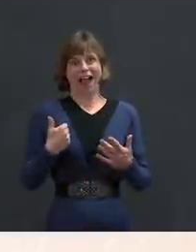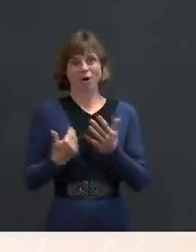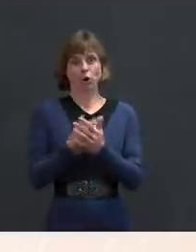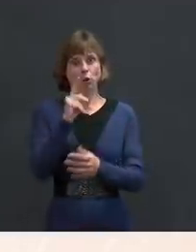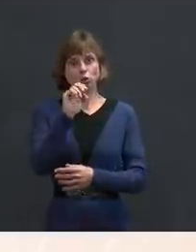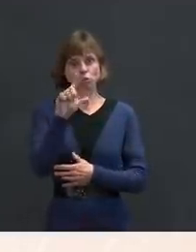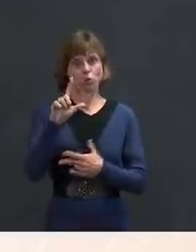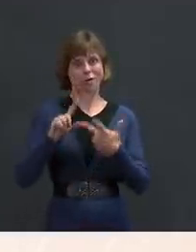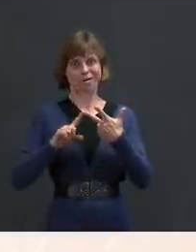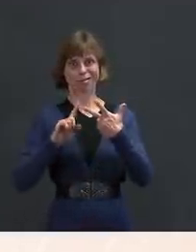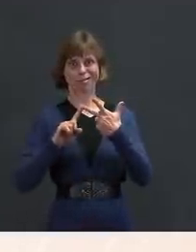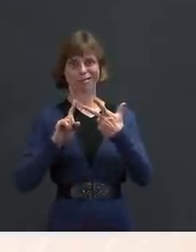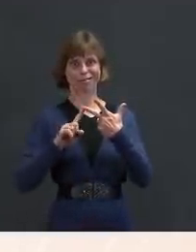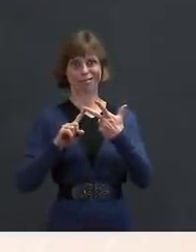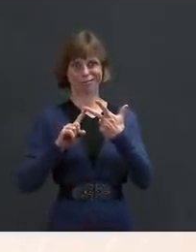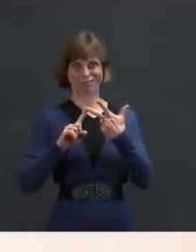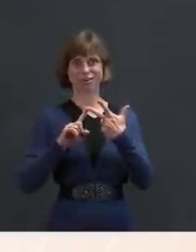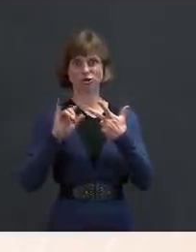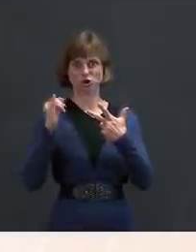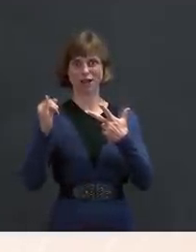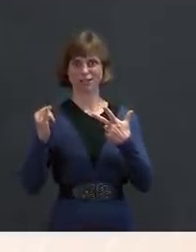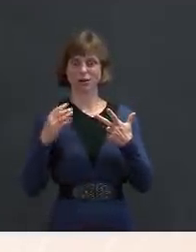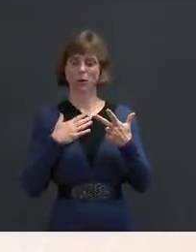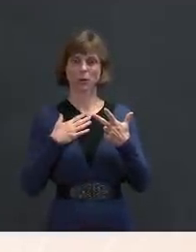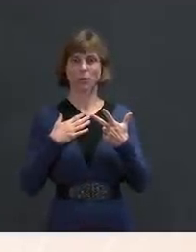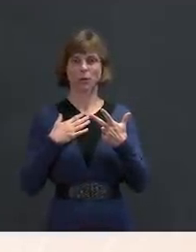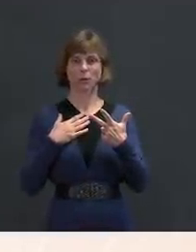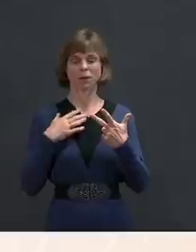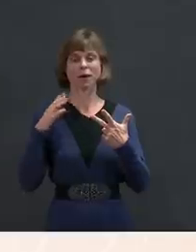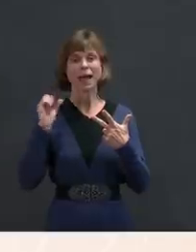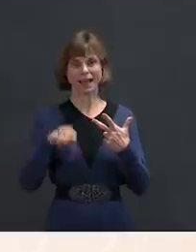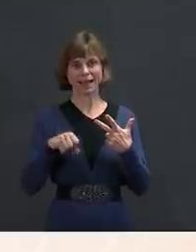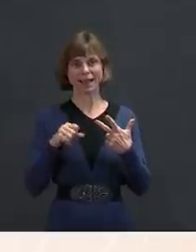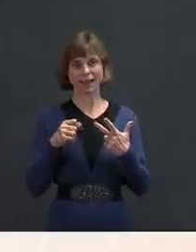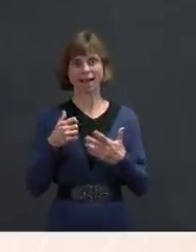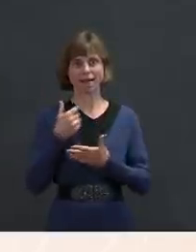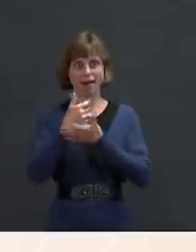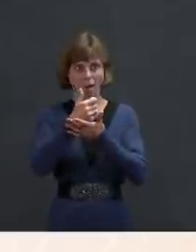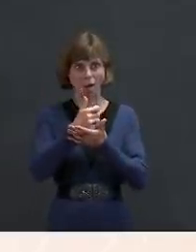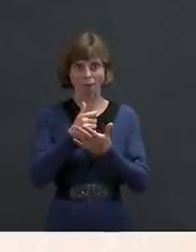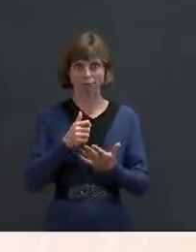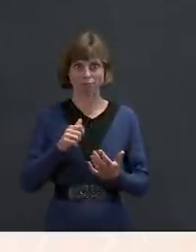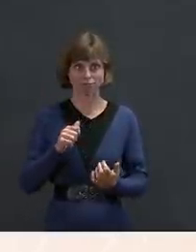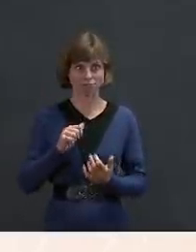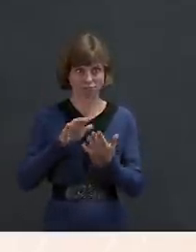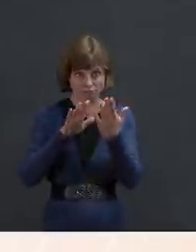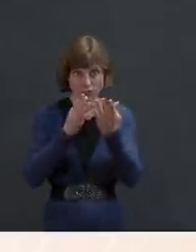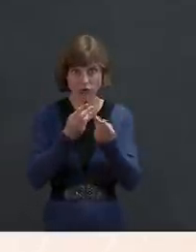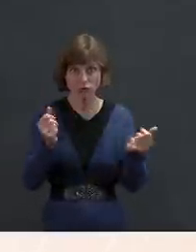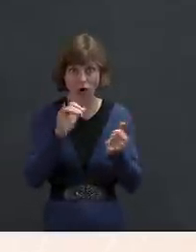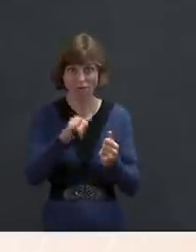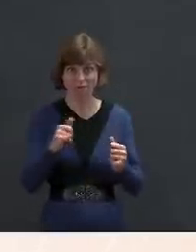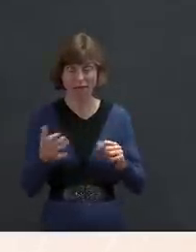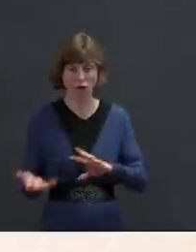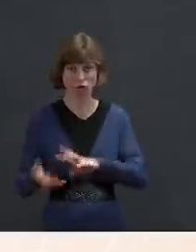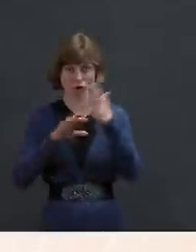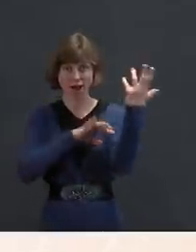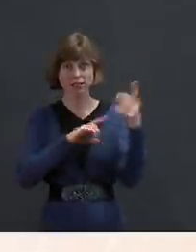in our quiver to address the crisis. But the guidance we are providing, based on the advice from our health and medical team,